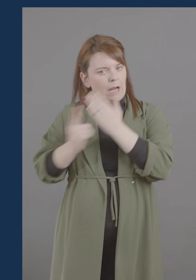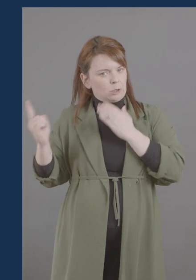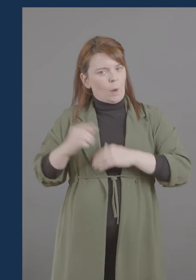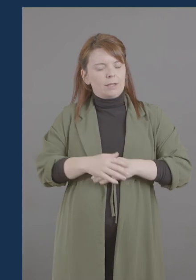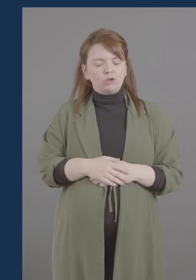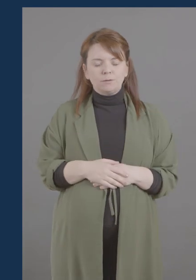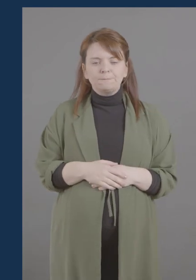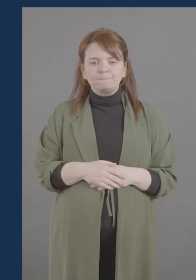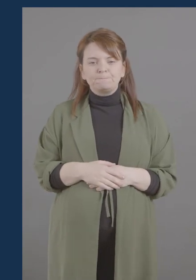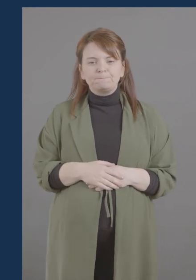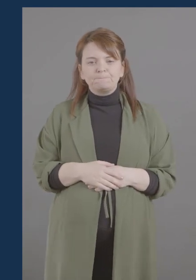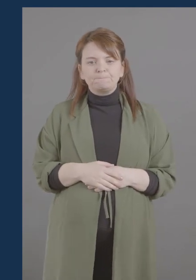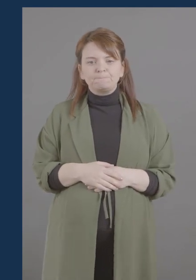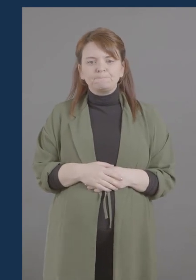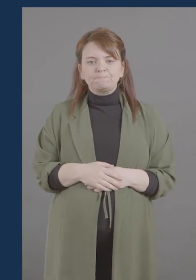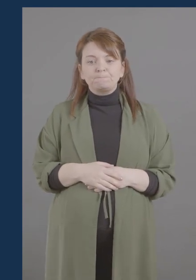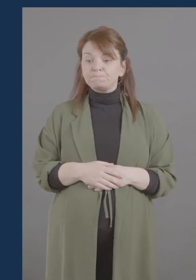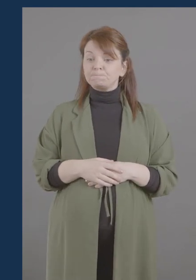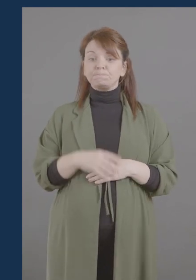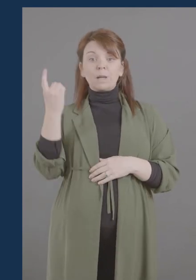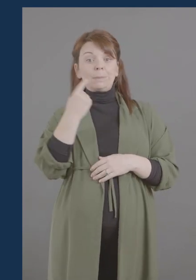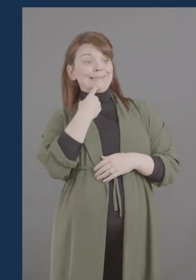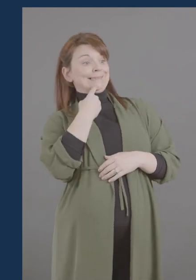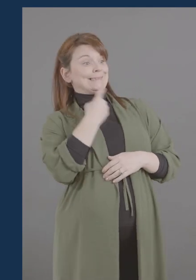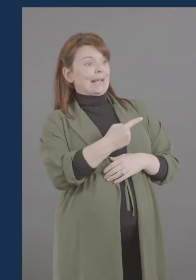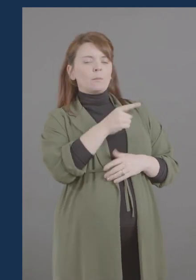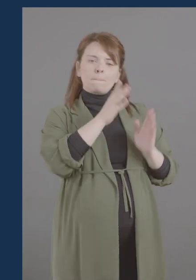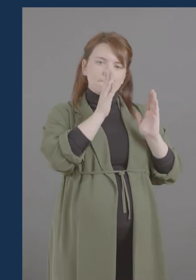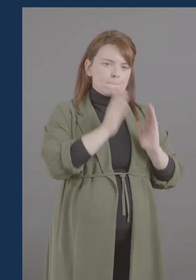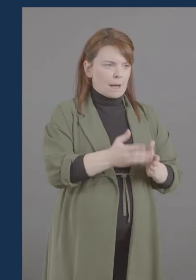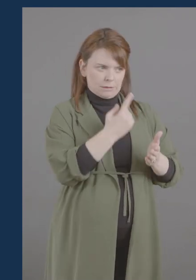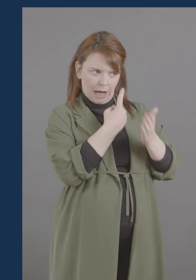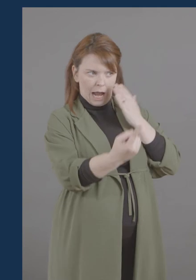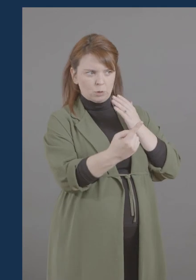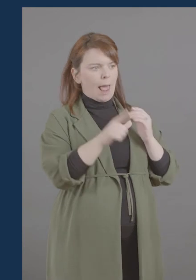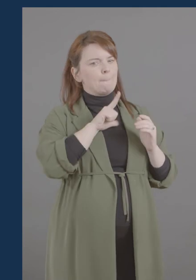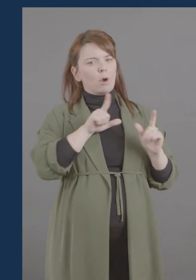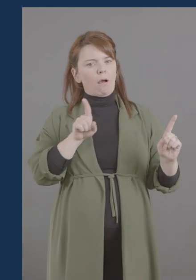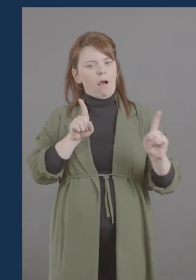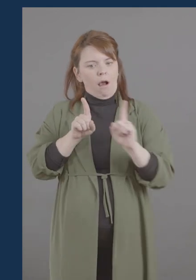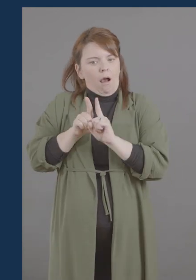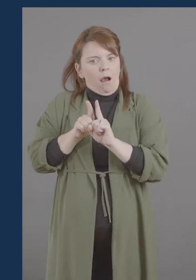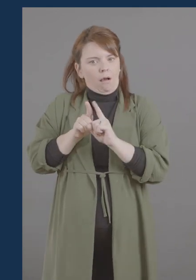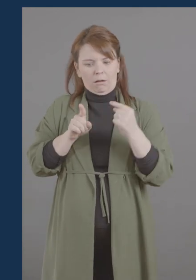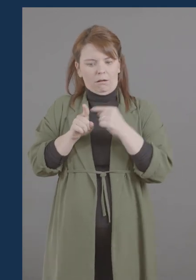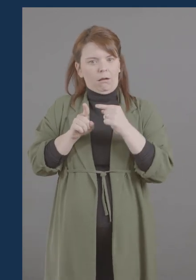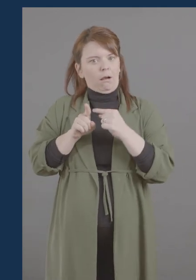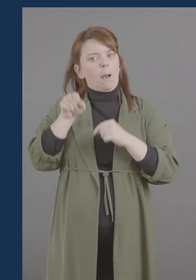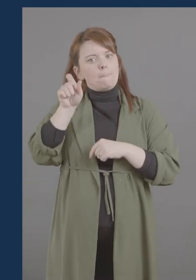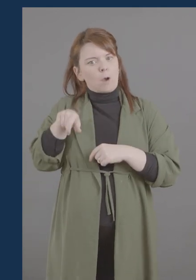positive; you had a PCR test (a test that is sent to a lab) because you had a positive rapid